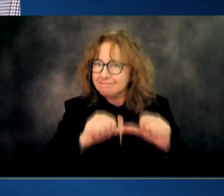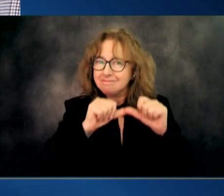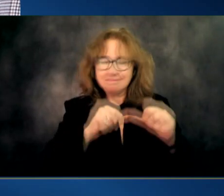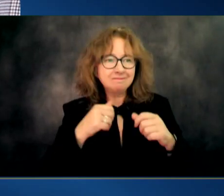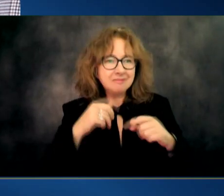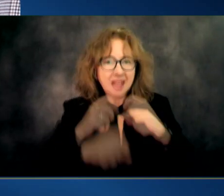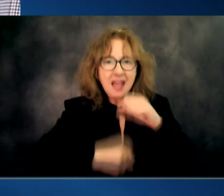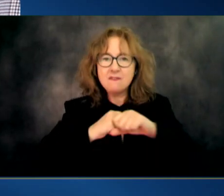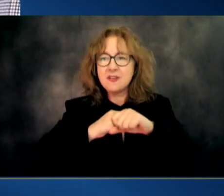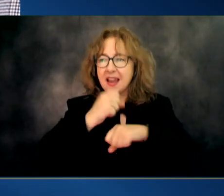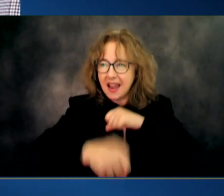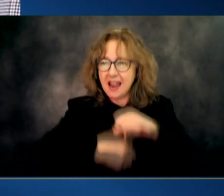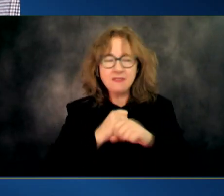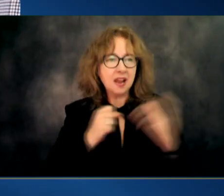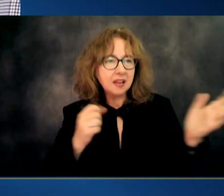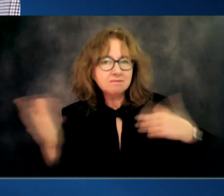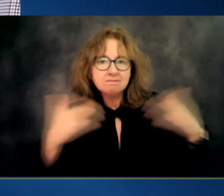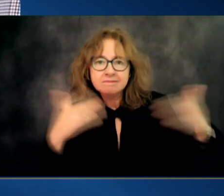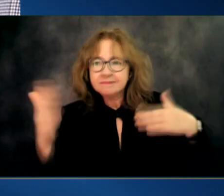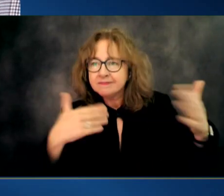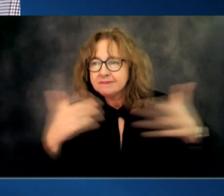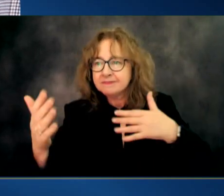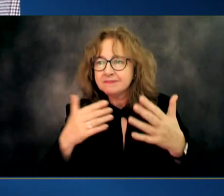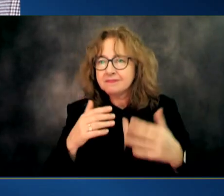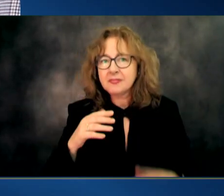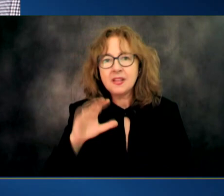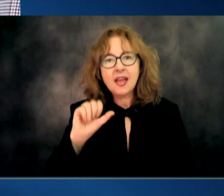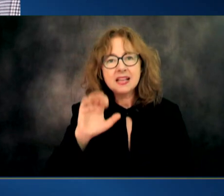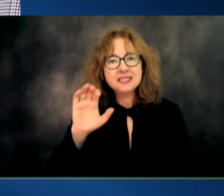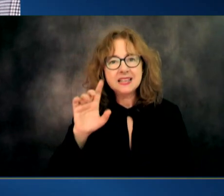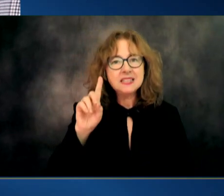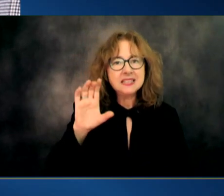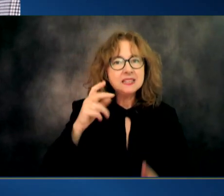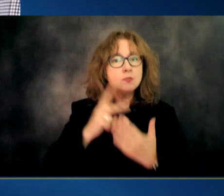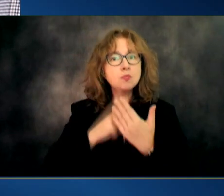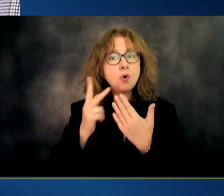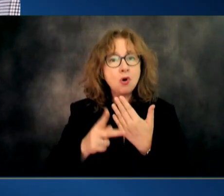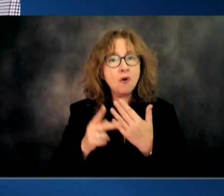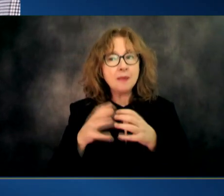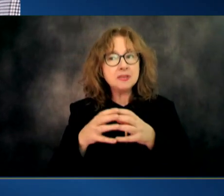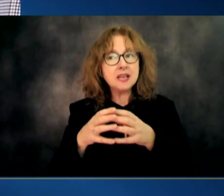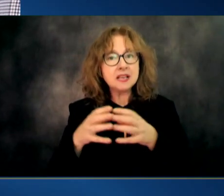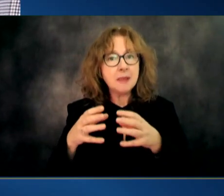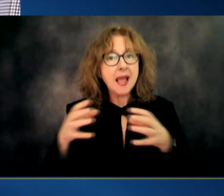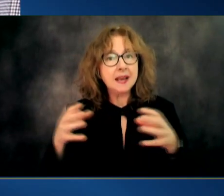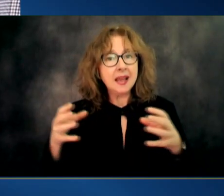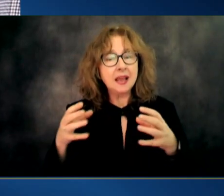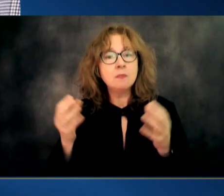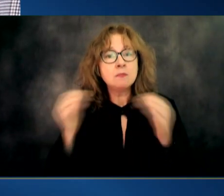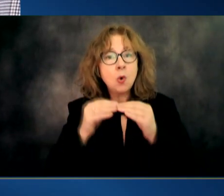Our SDDC program continues to expand what data is being collected in the system with their input,